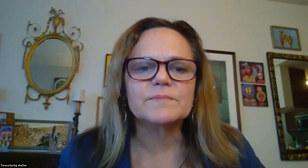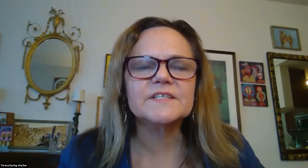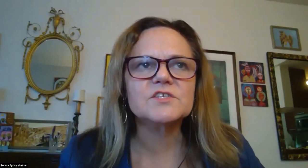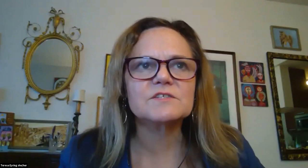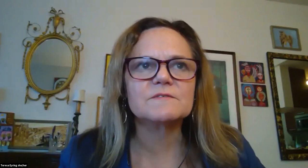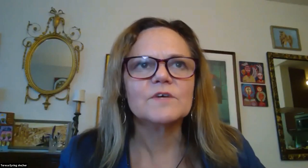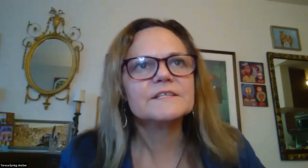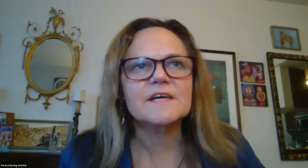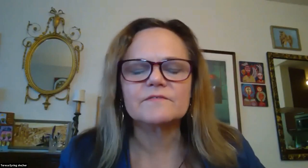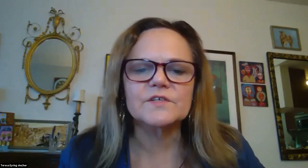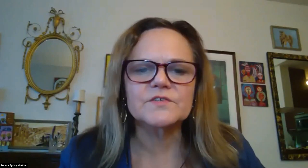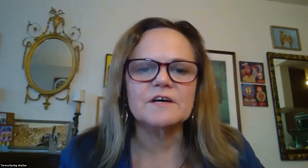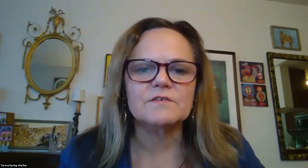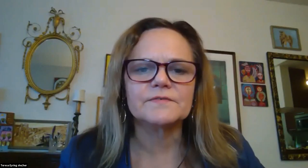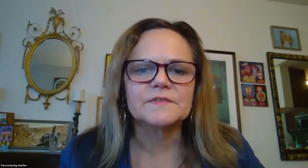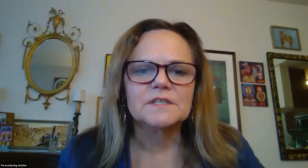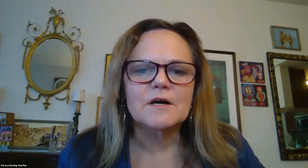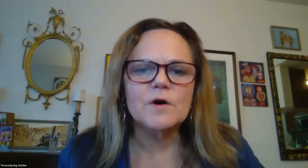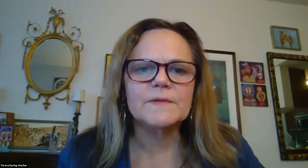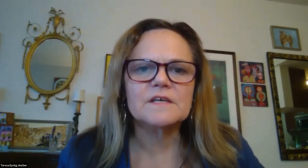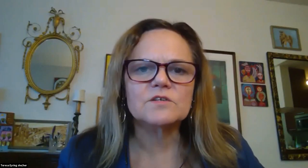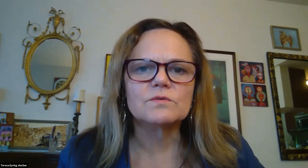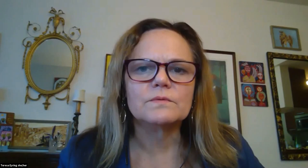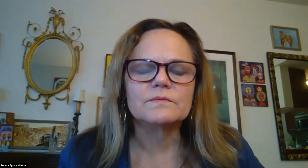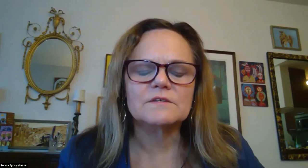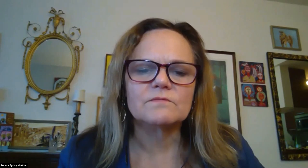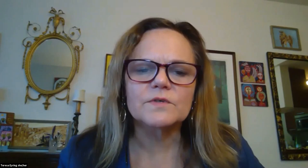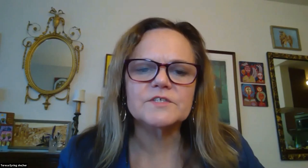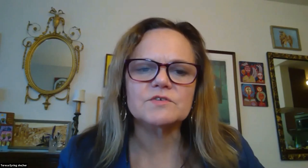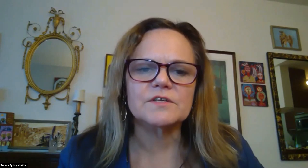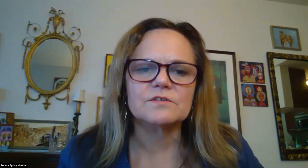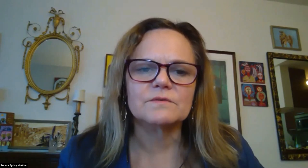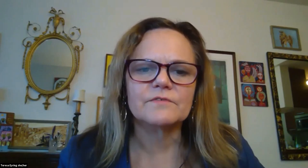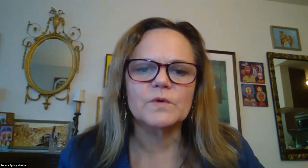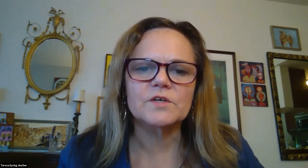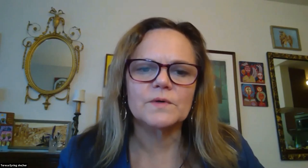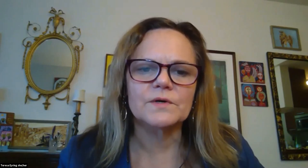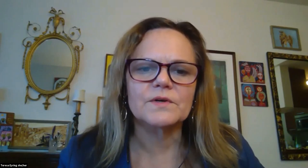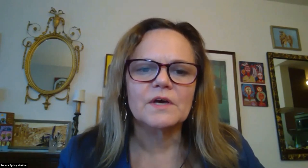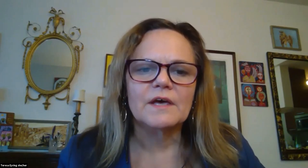then please just write down for yourself a moment that really struck you from what you heard,